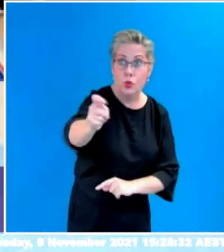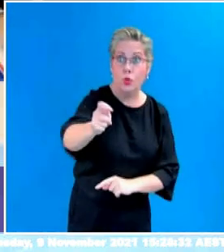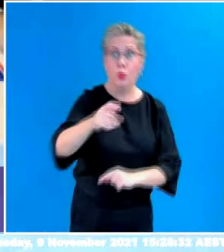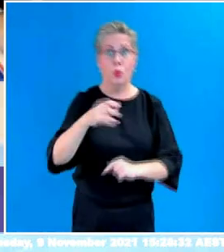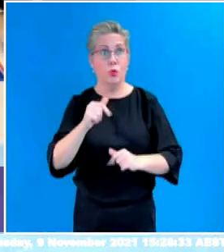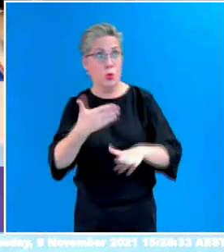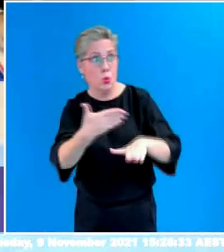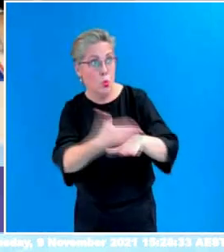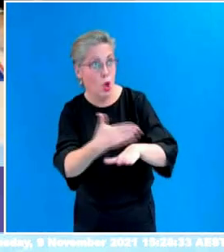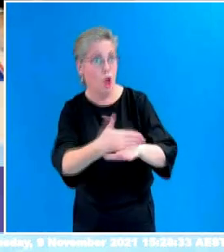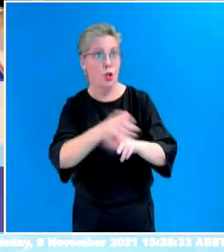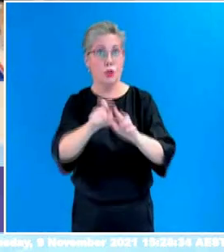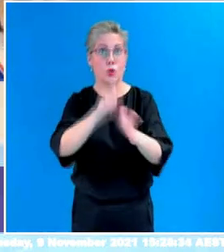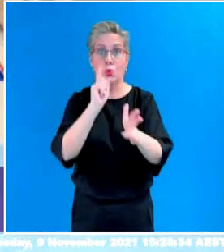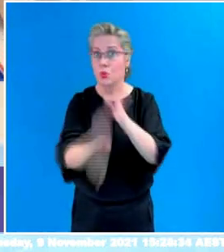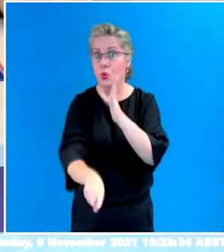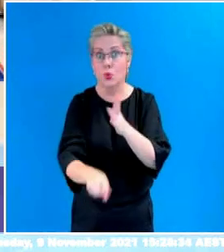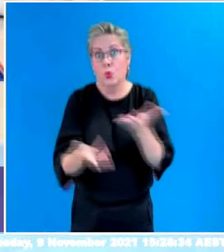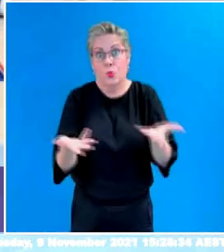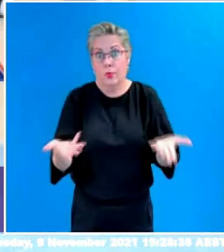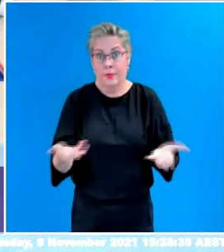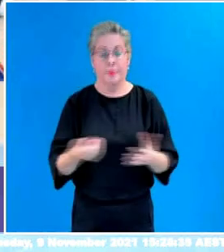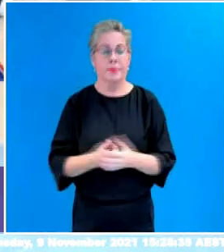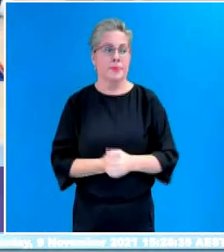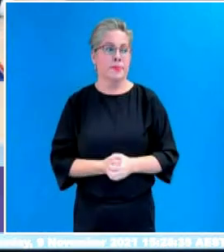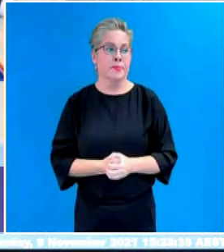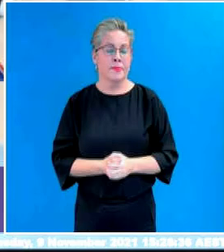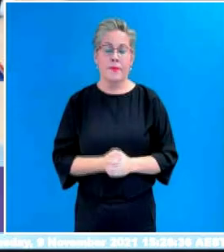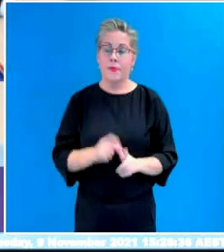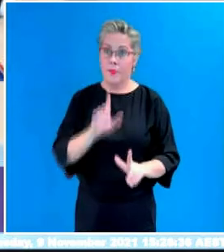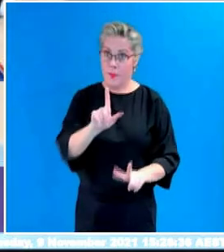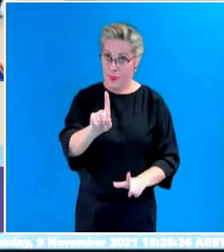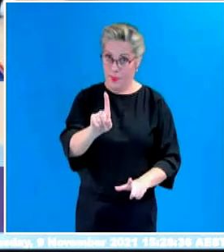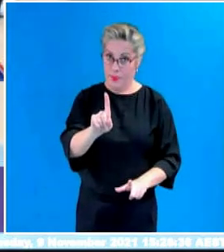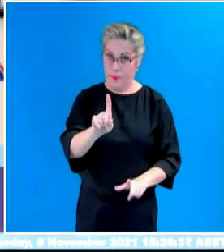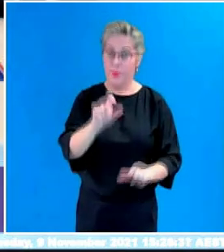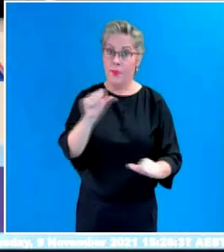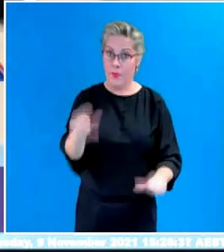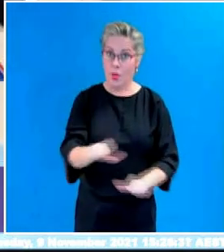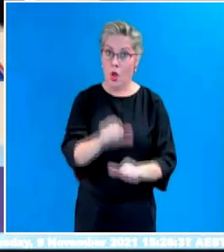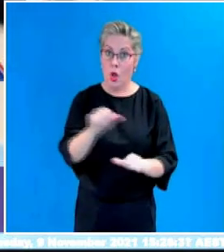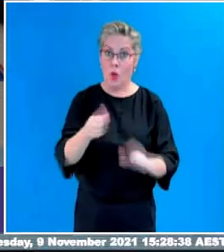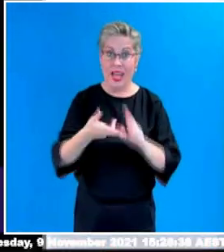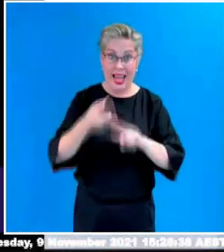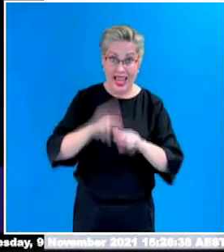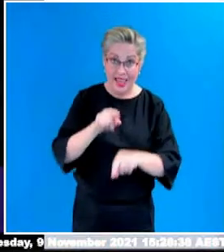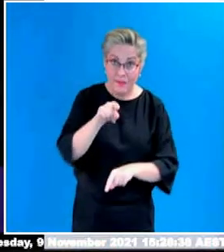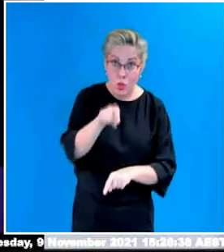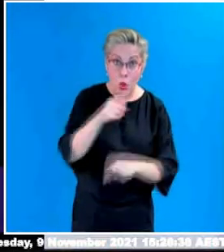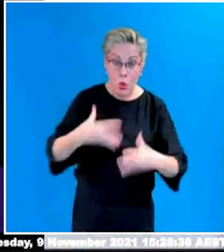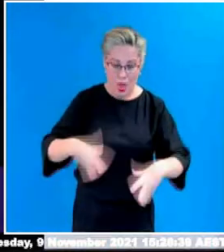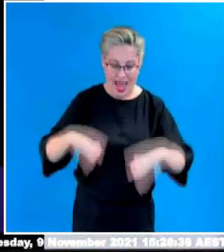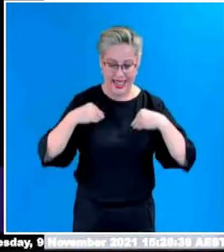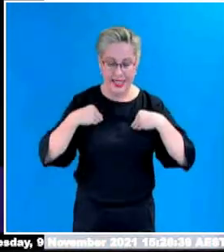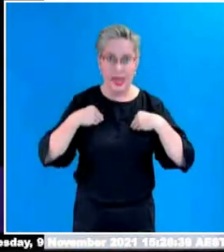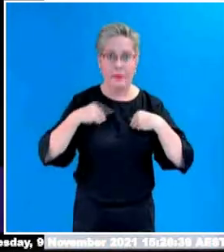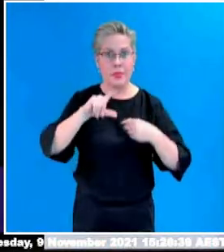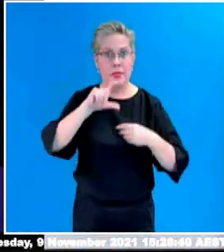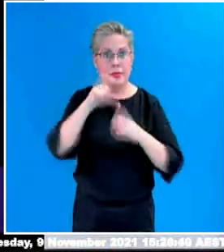Can I put this proposition to you: if you accept that the CRPD has